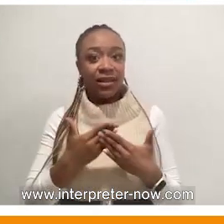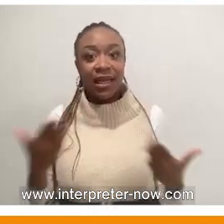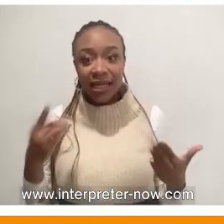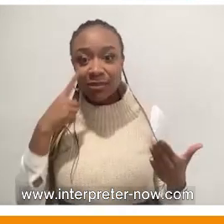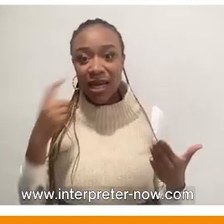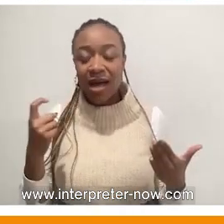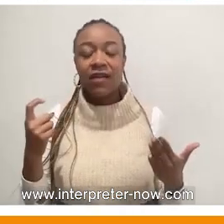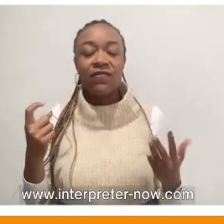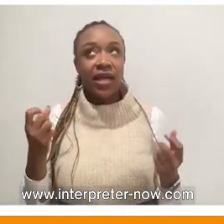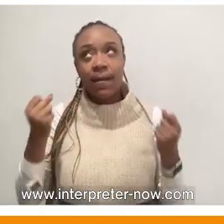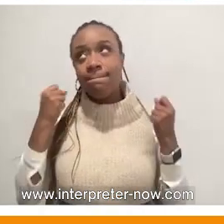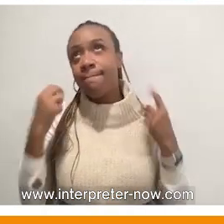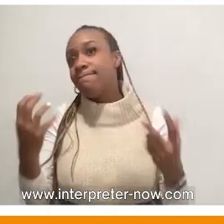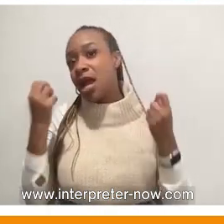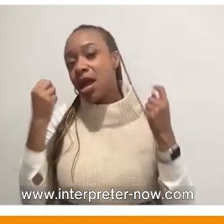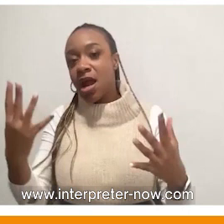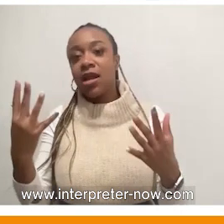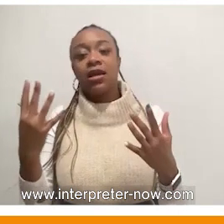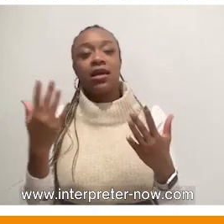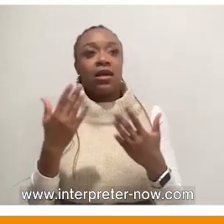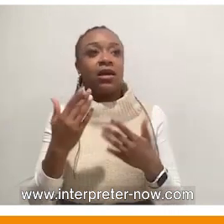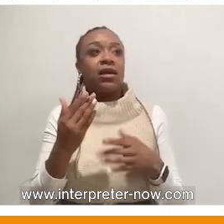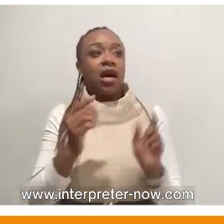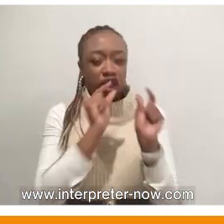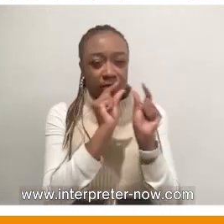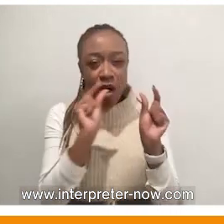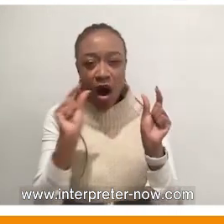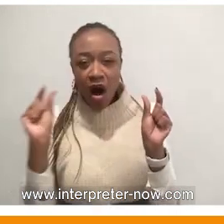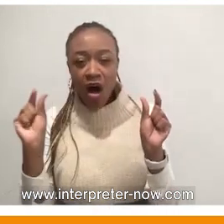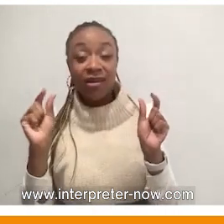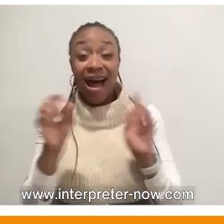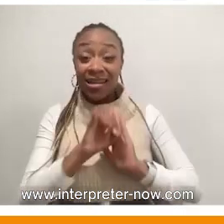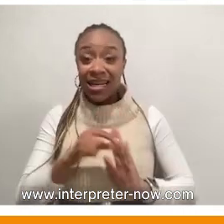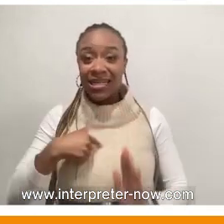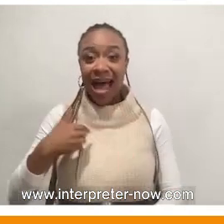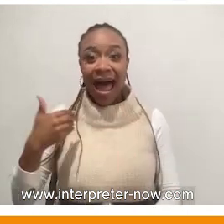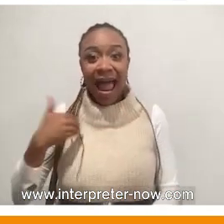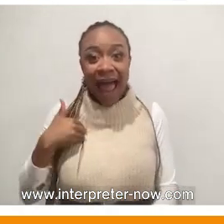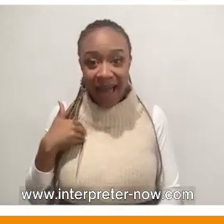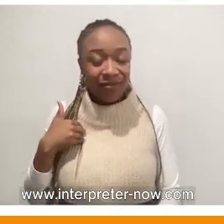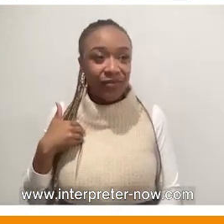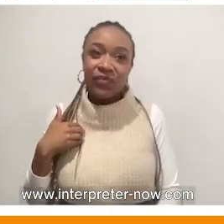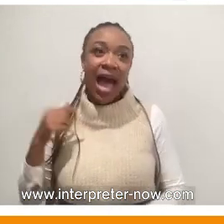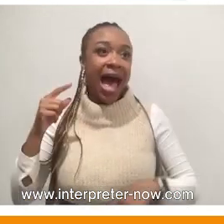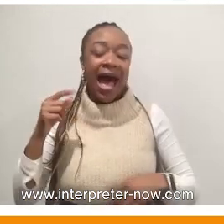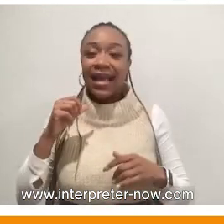There's just things that just because of the many, yet small number of identities that